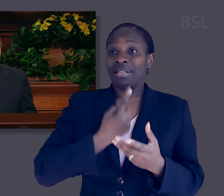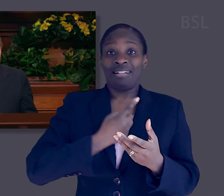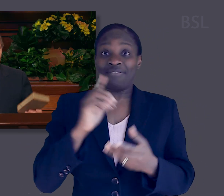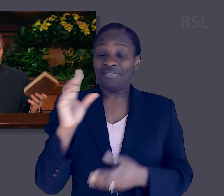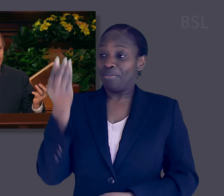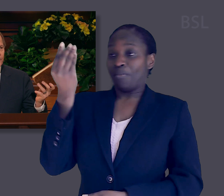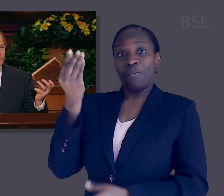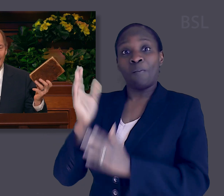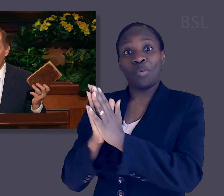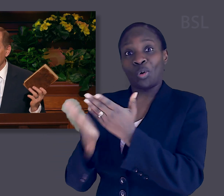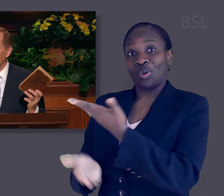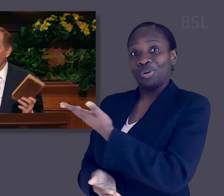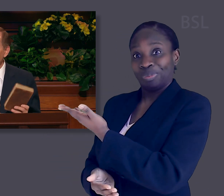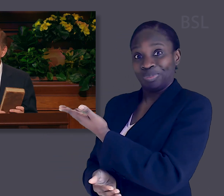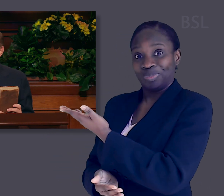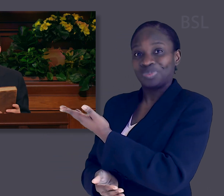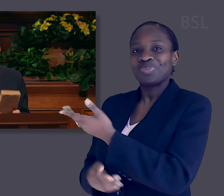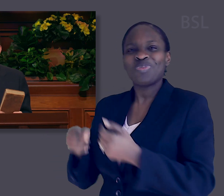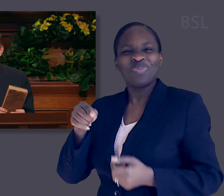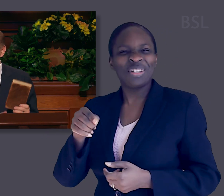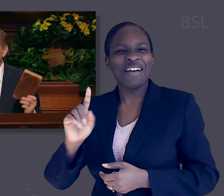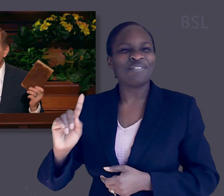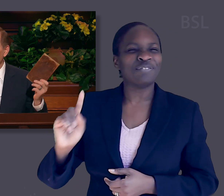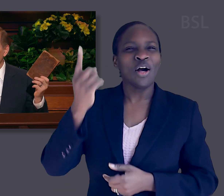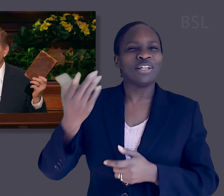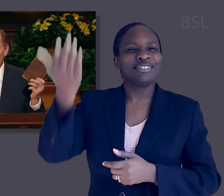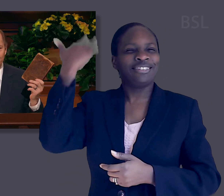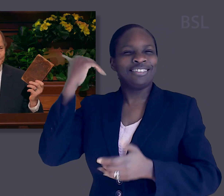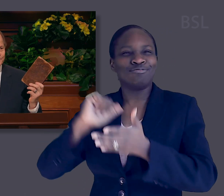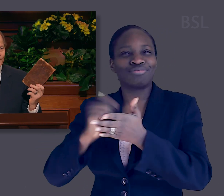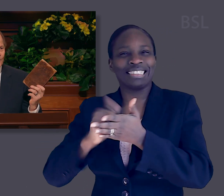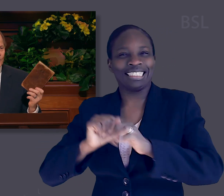I am holding in my hand a copy of the first edition of the Book of Mormon.